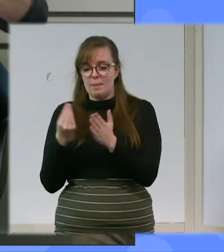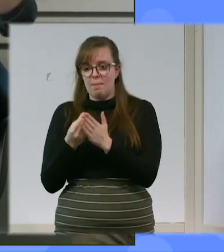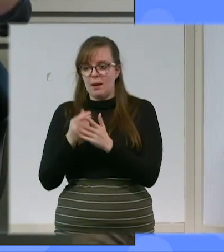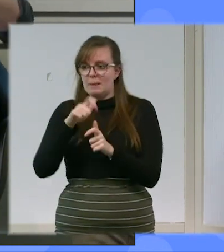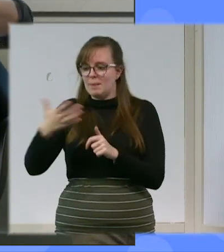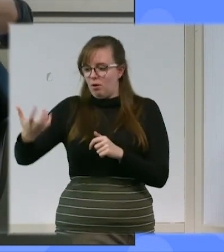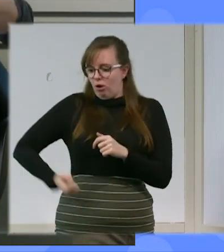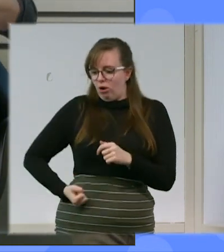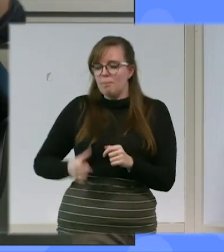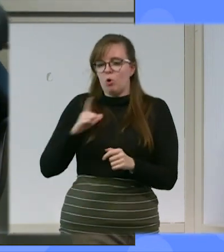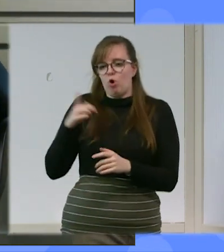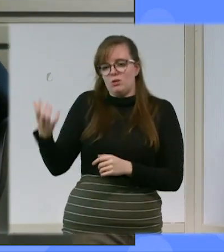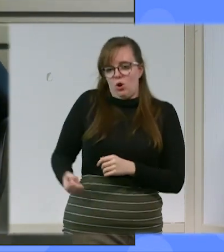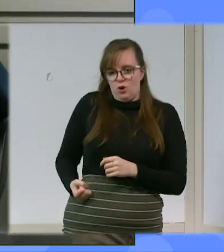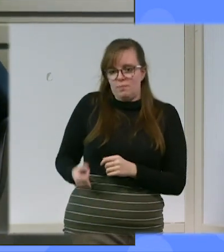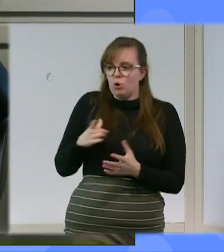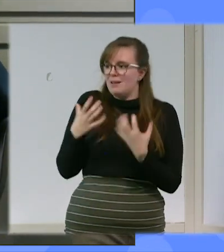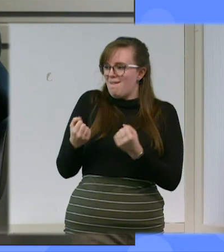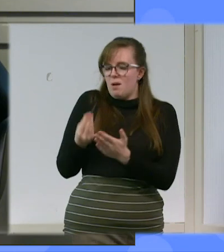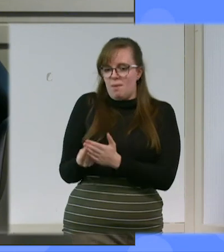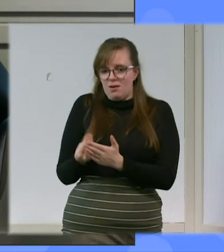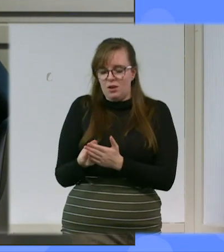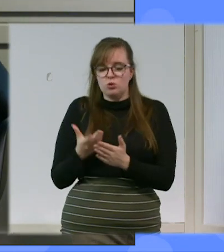that they make money that they have money so in a way their wealth will do